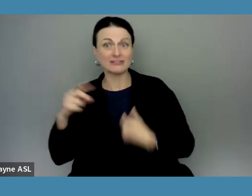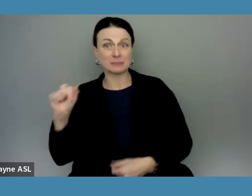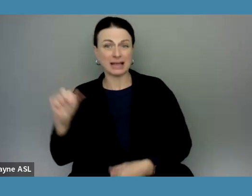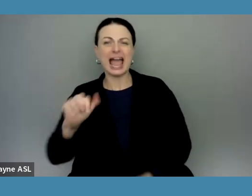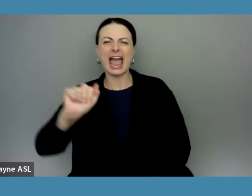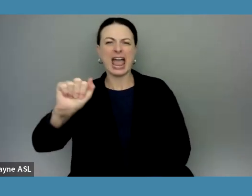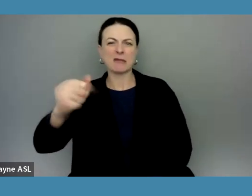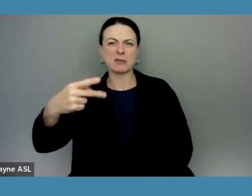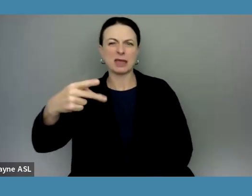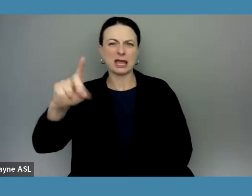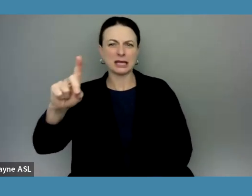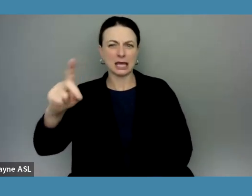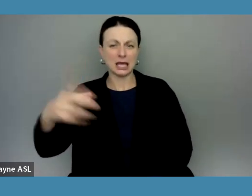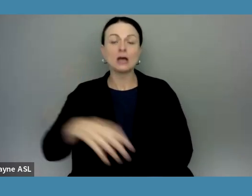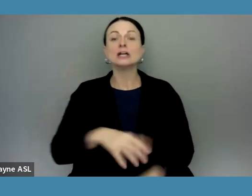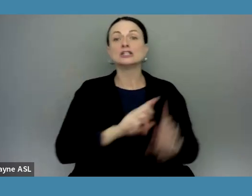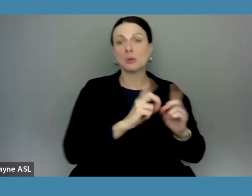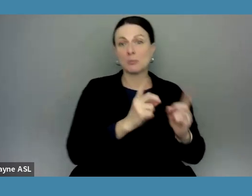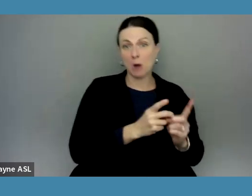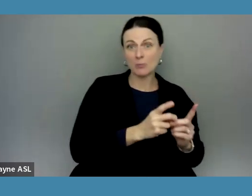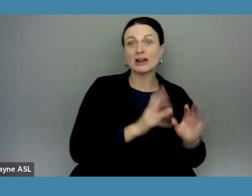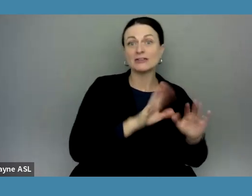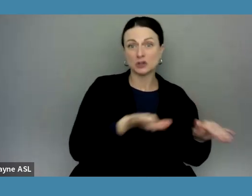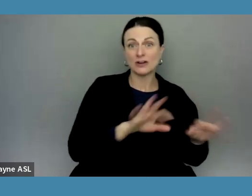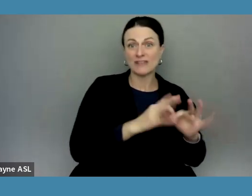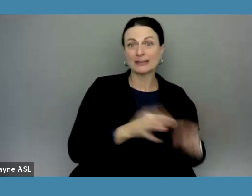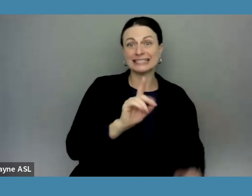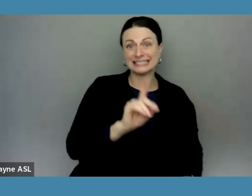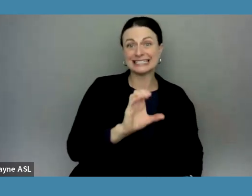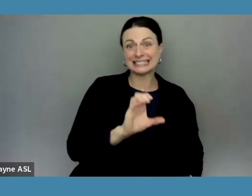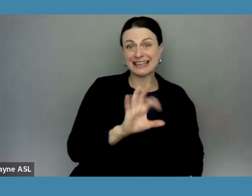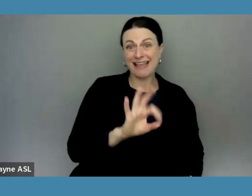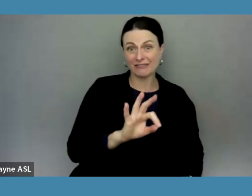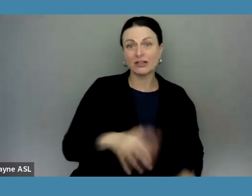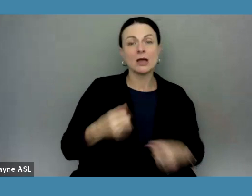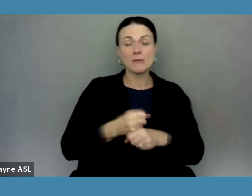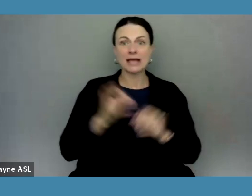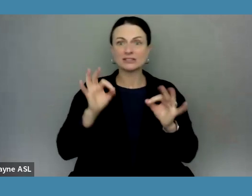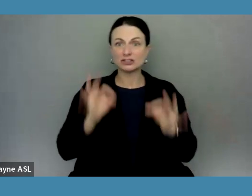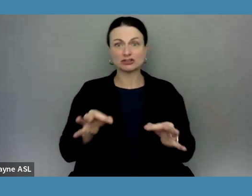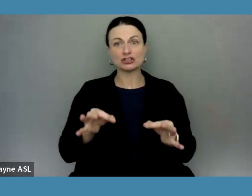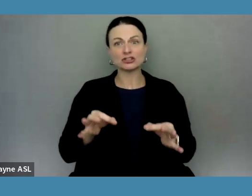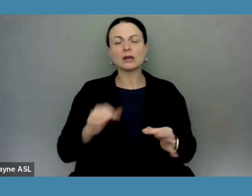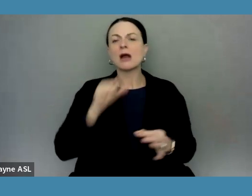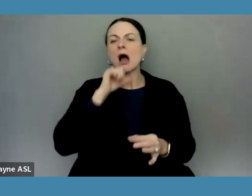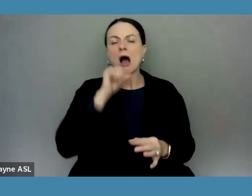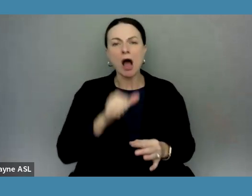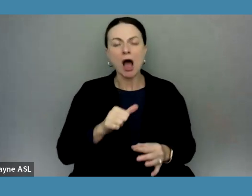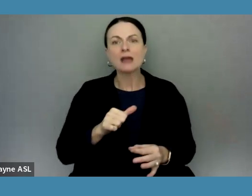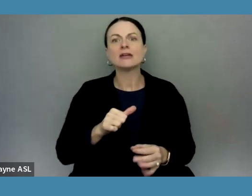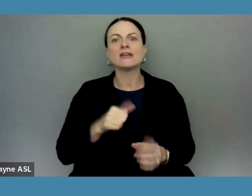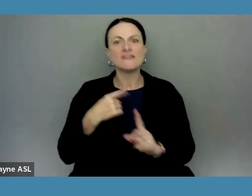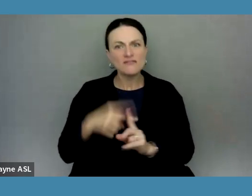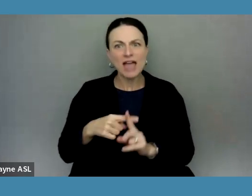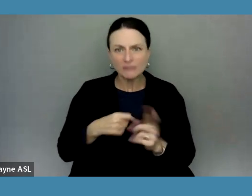or the Department of Children and Families, DCF, makes a decision which unfavorably affects a person's rights or benefits.